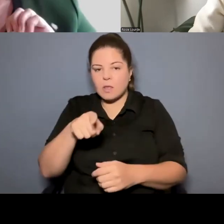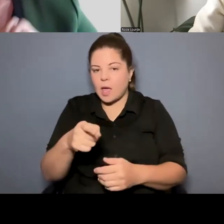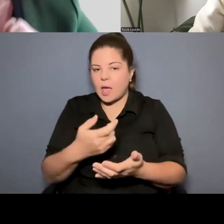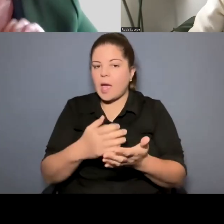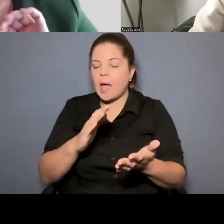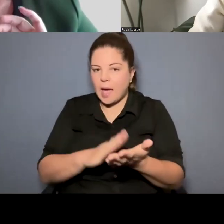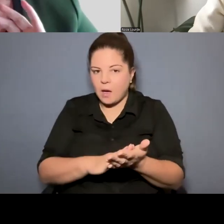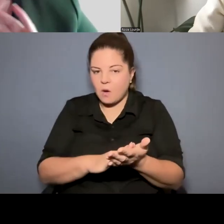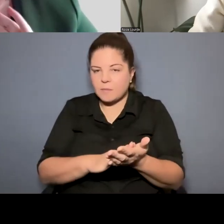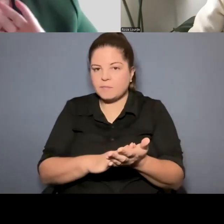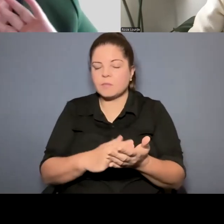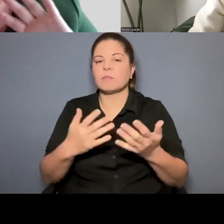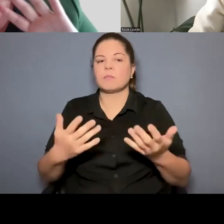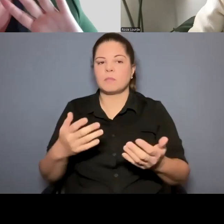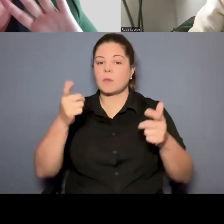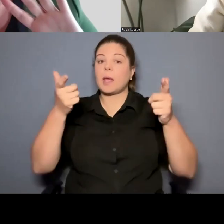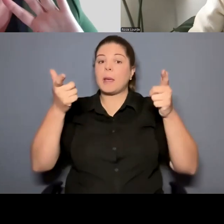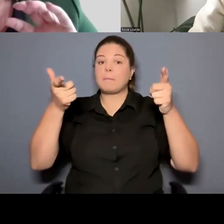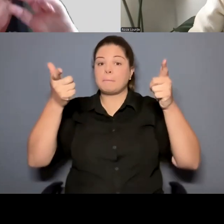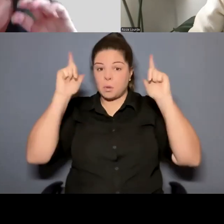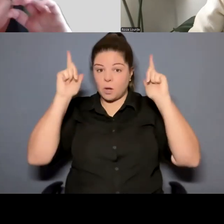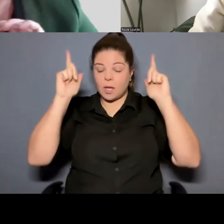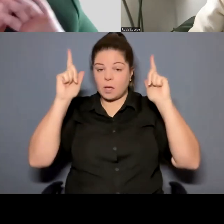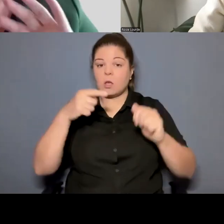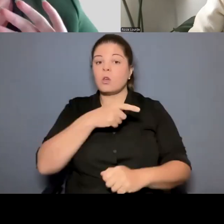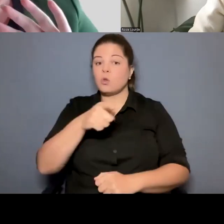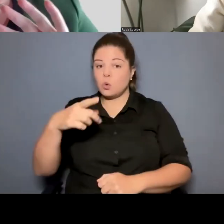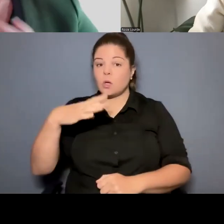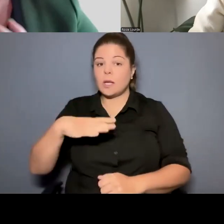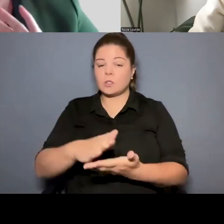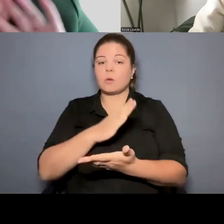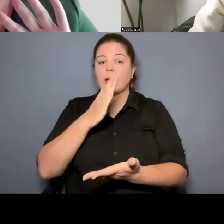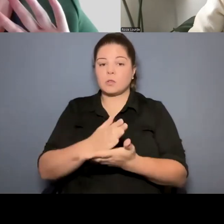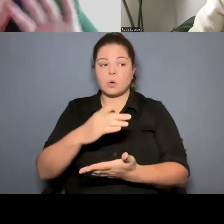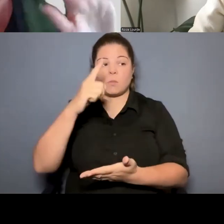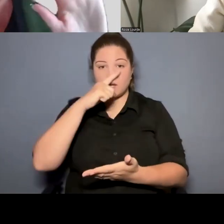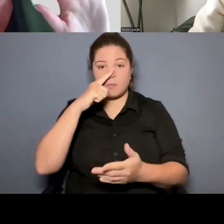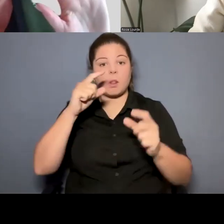you want to make sure people are aware of those services and even if you are a venue,